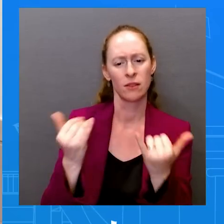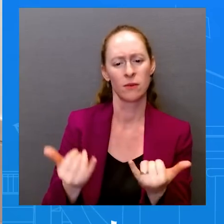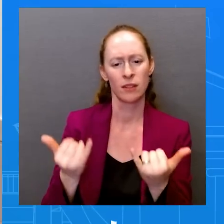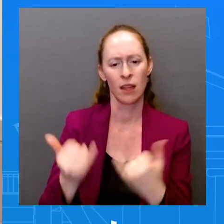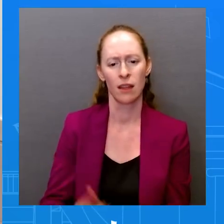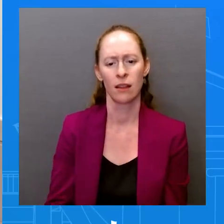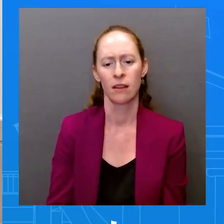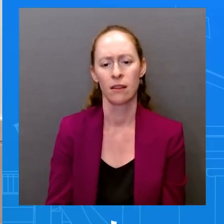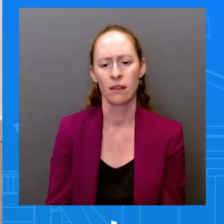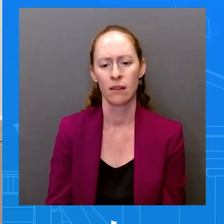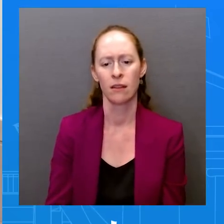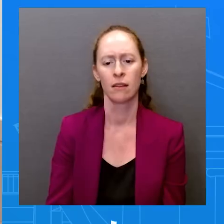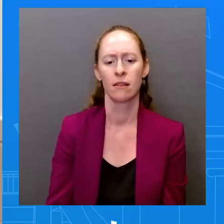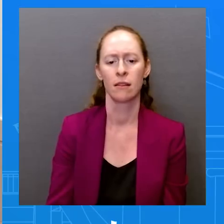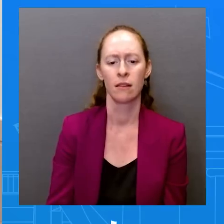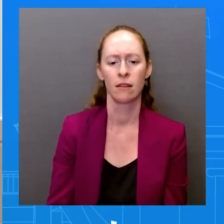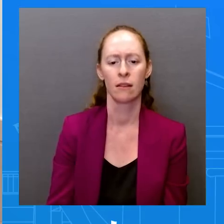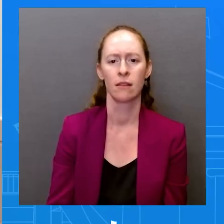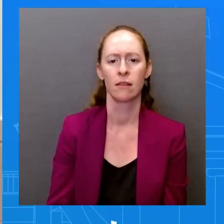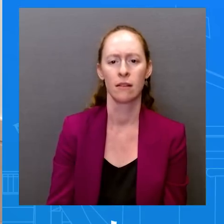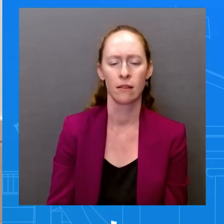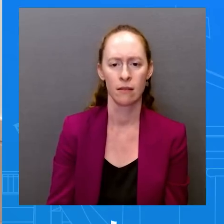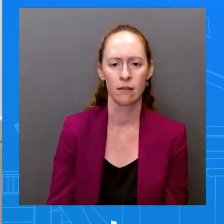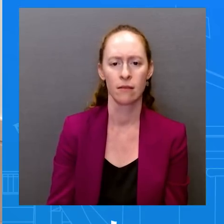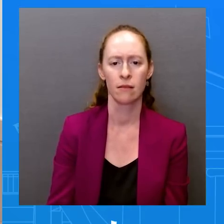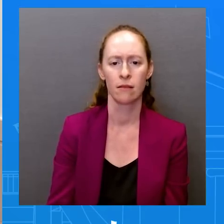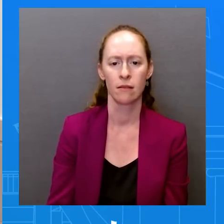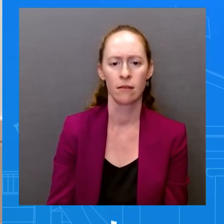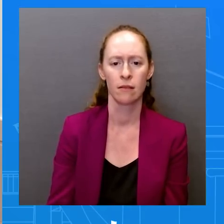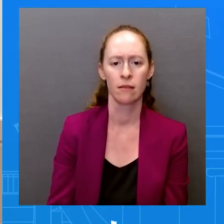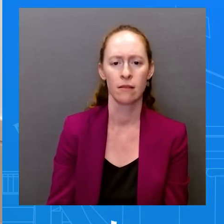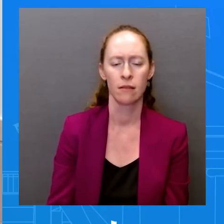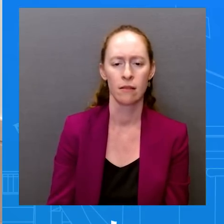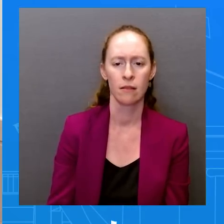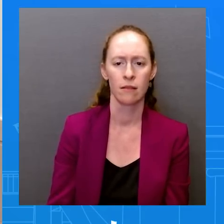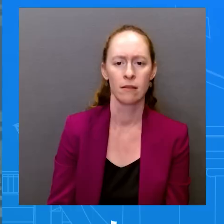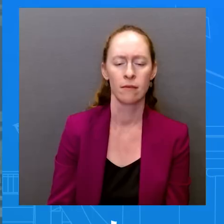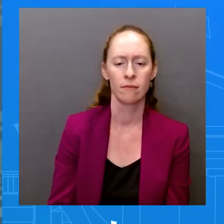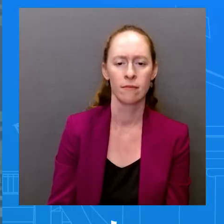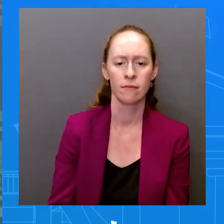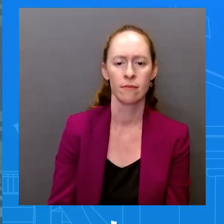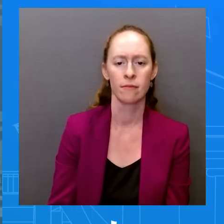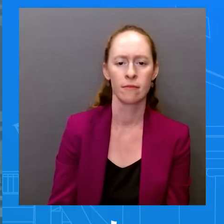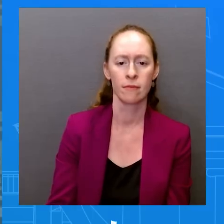to represent the views, more broadly, of the entire industry? Ms. Jean-Pierre: Look, you know,